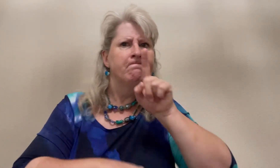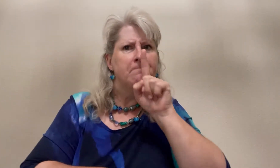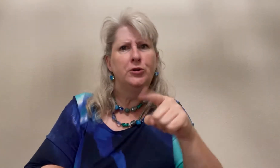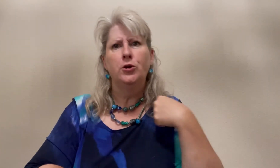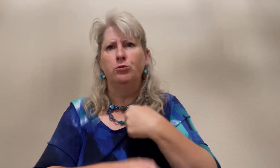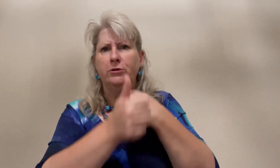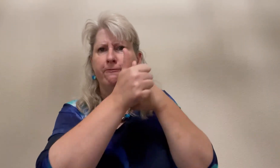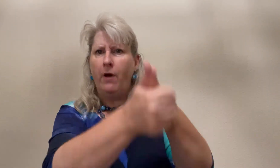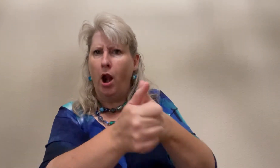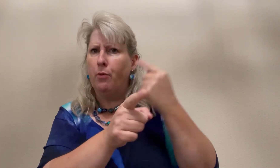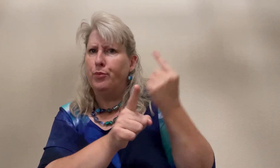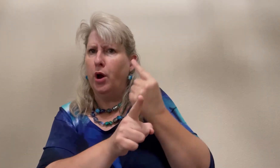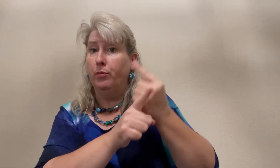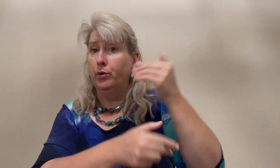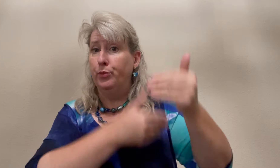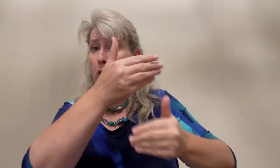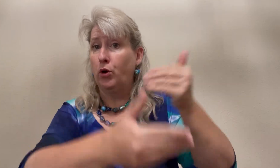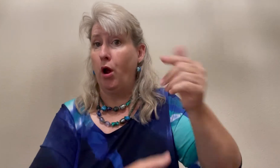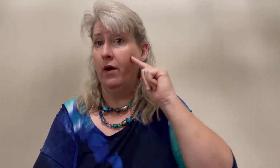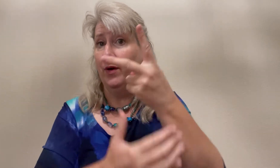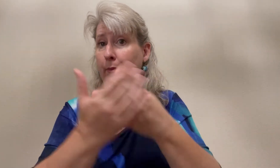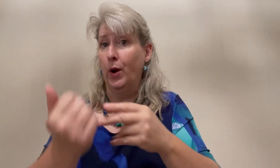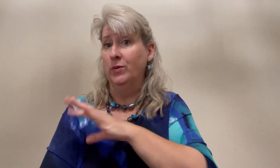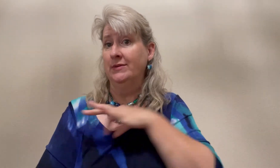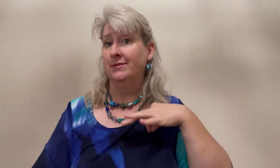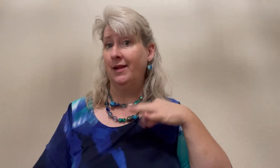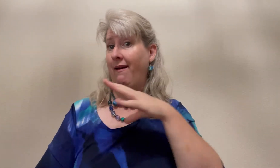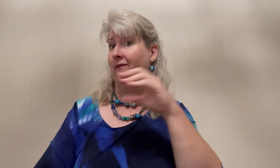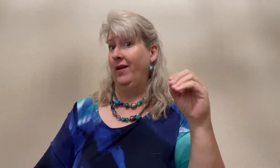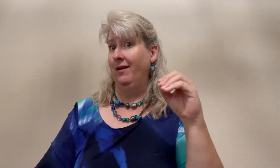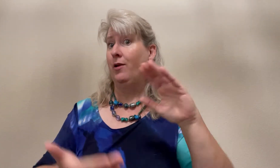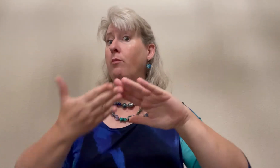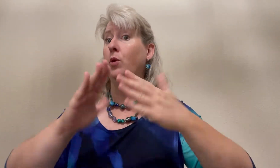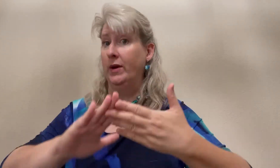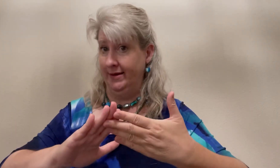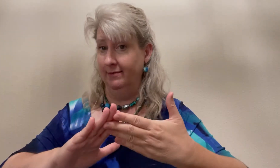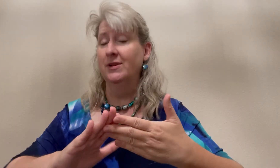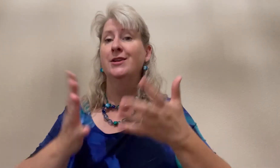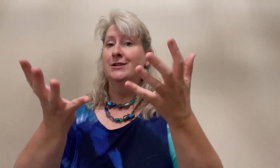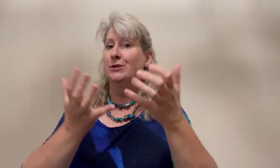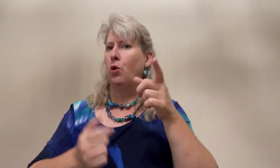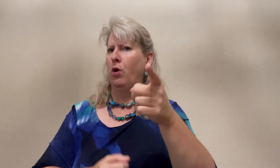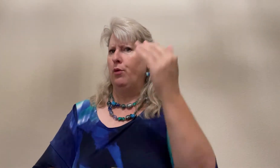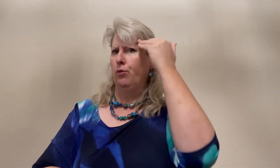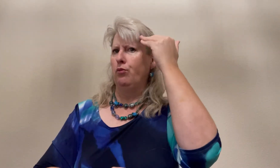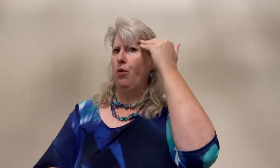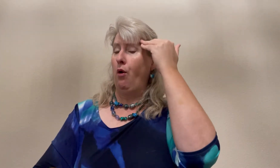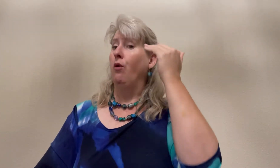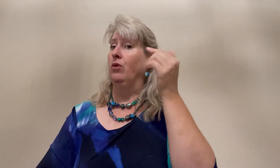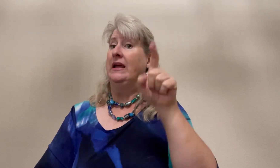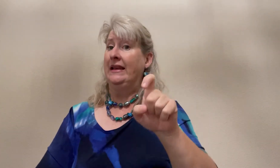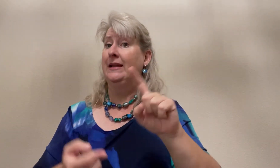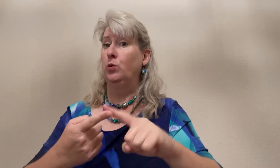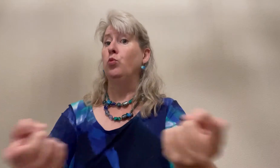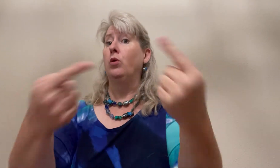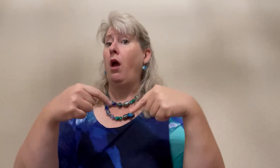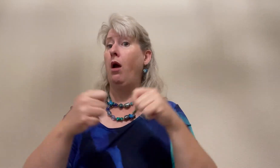about how to keep our staff and community safe. I want you to be prepared to bring your